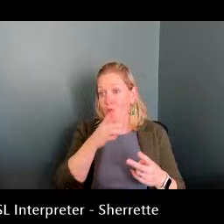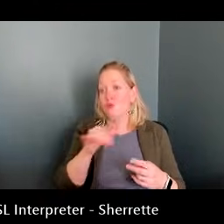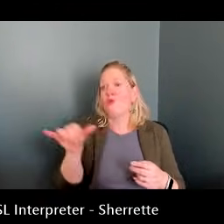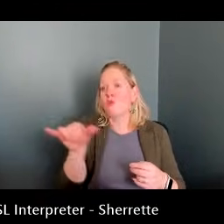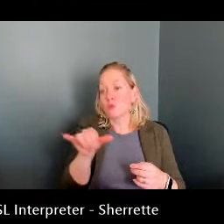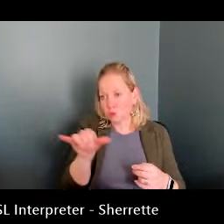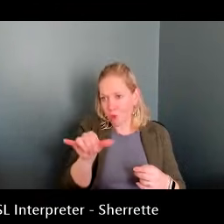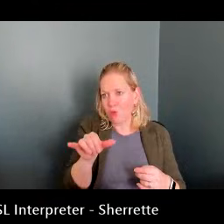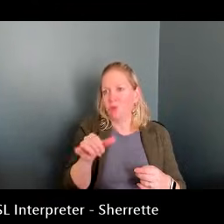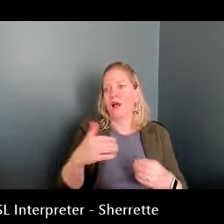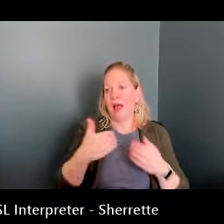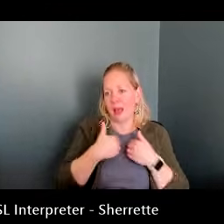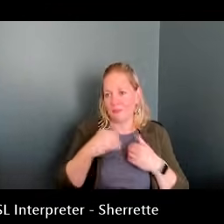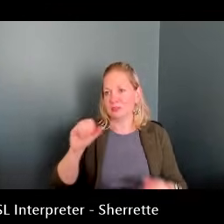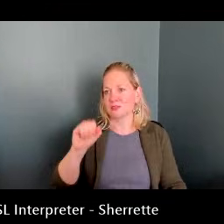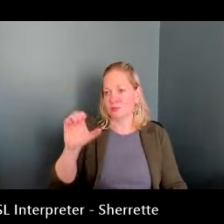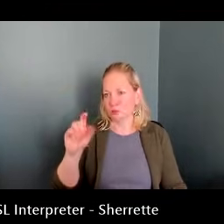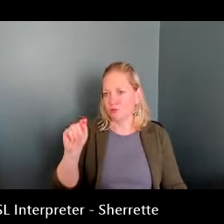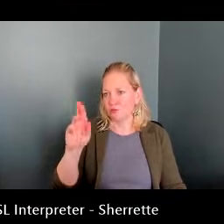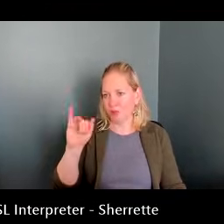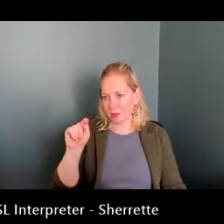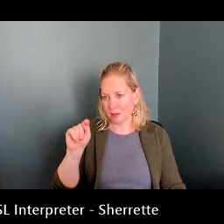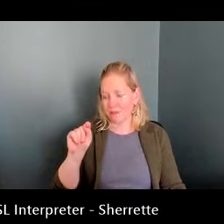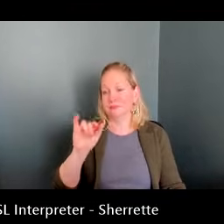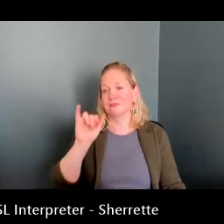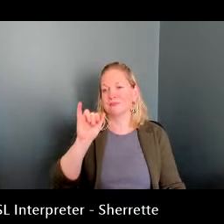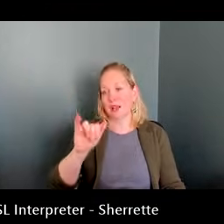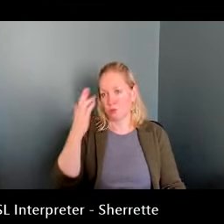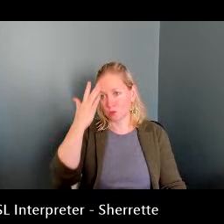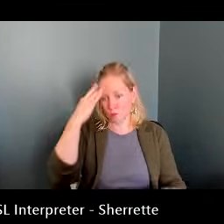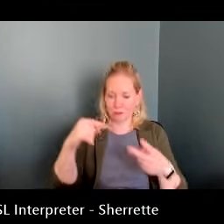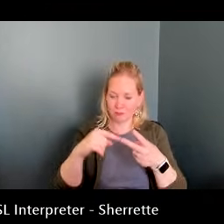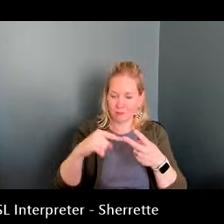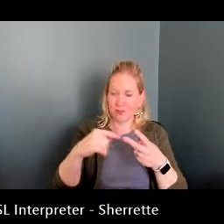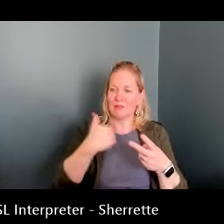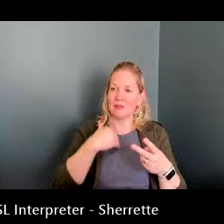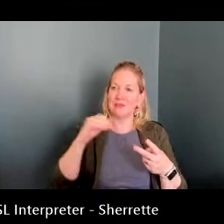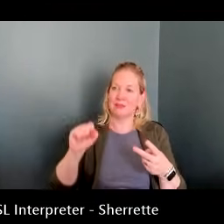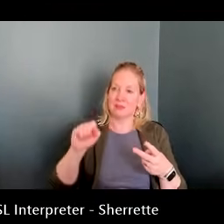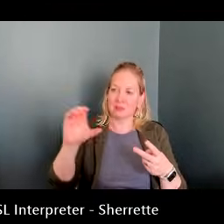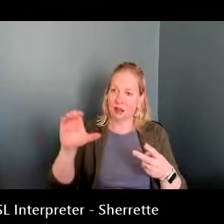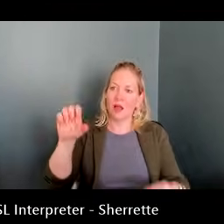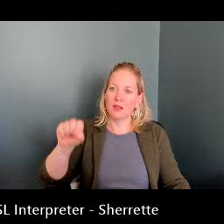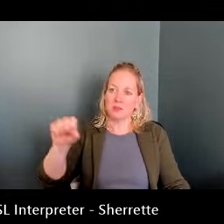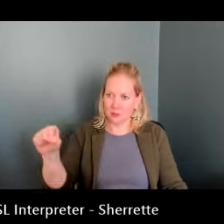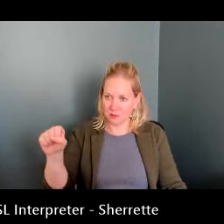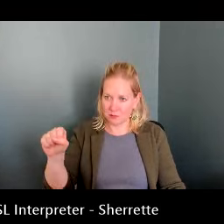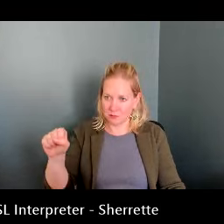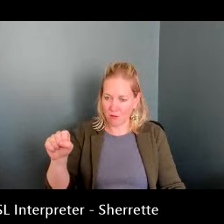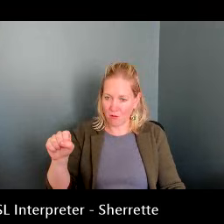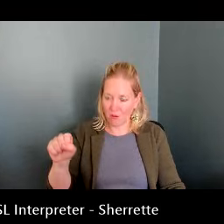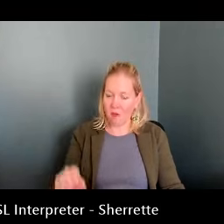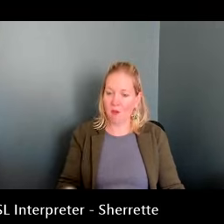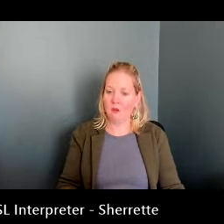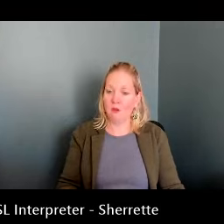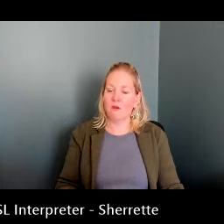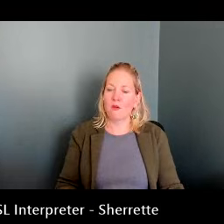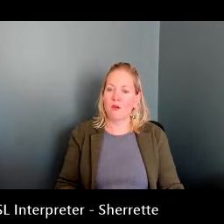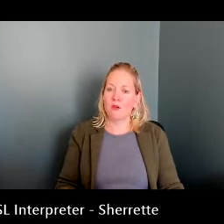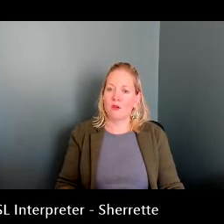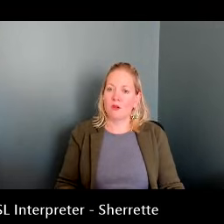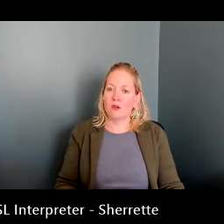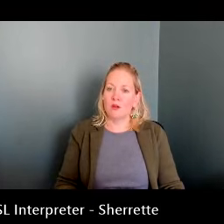daughter has sickle cell SS. And other words, to have the disease, each parent has to carry